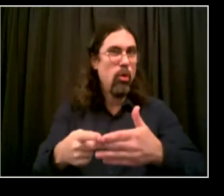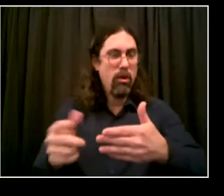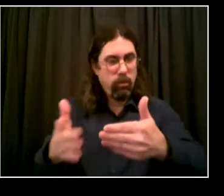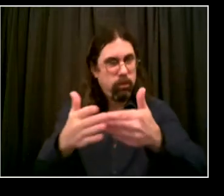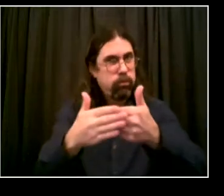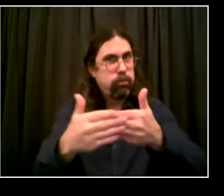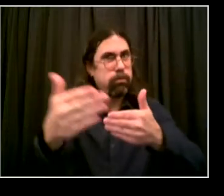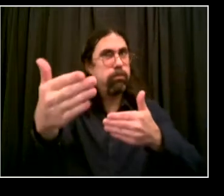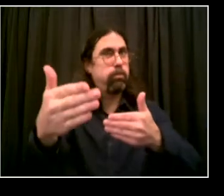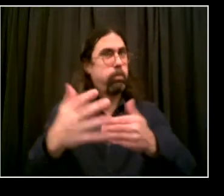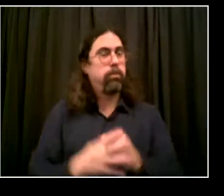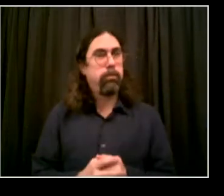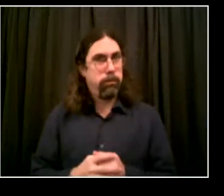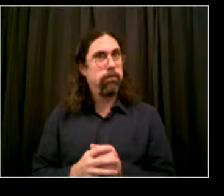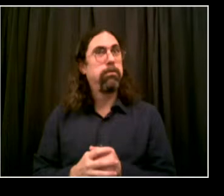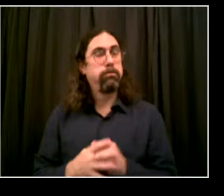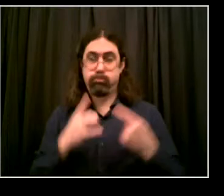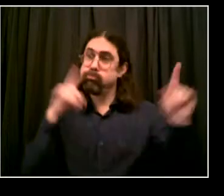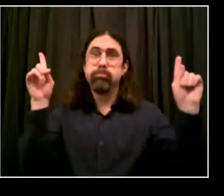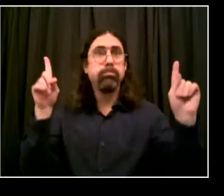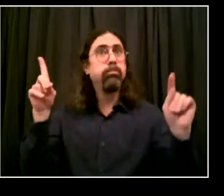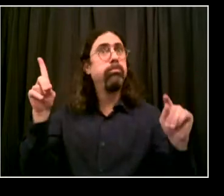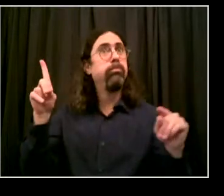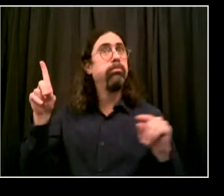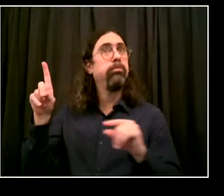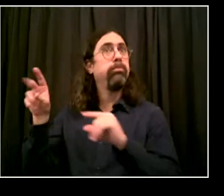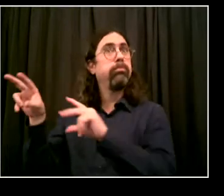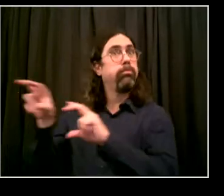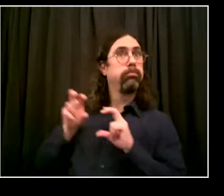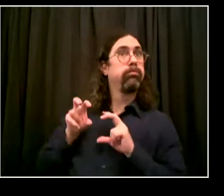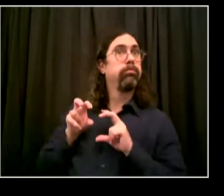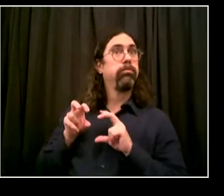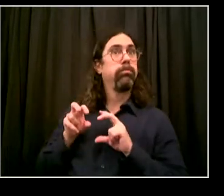FURTHER. IF YOU LOOK AT FOSSSS FILUEL AS